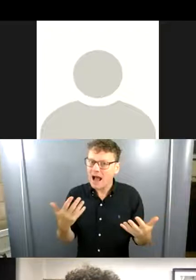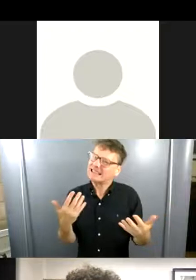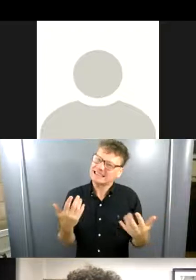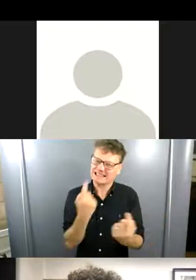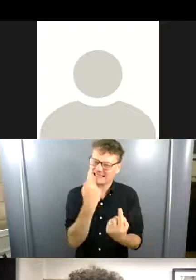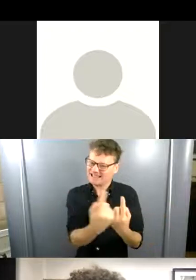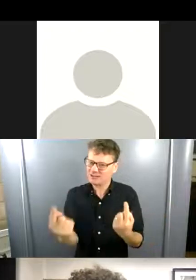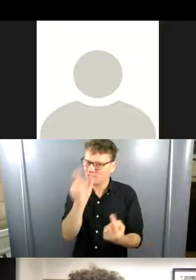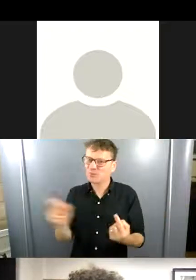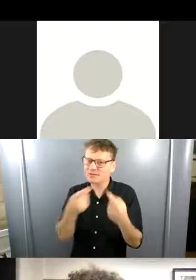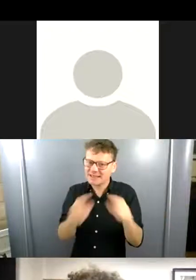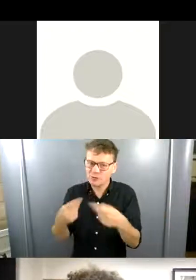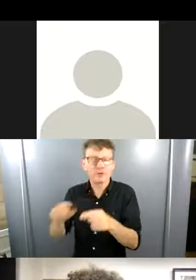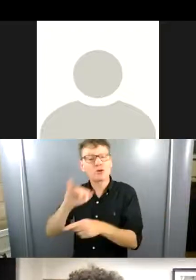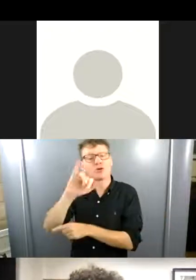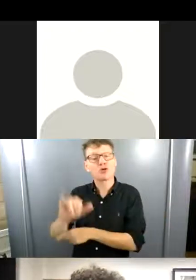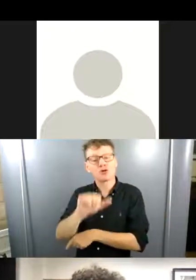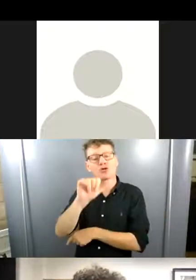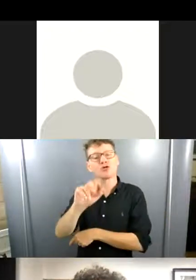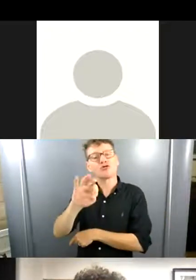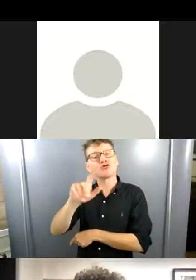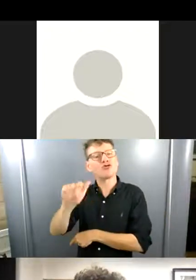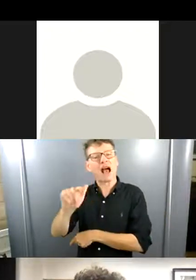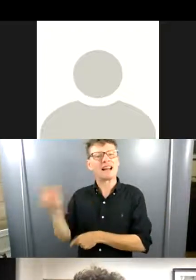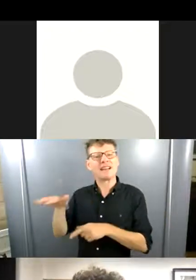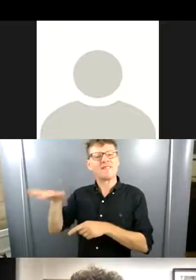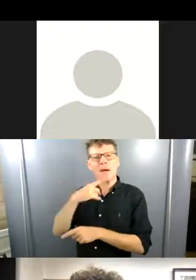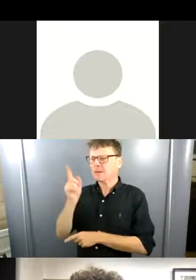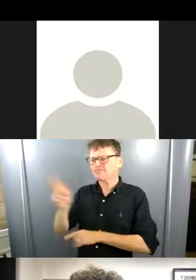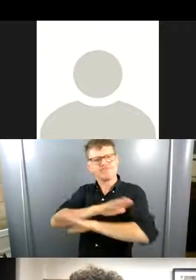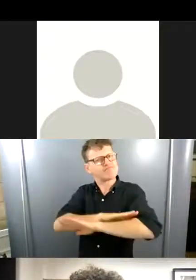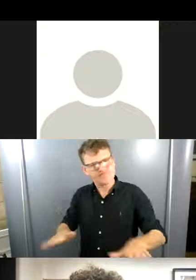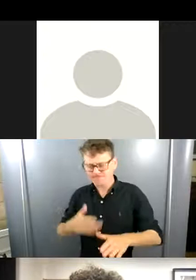actively told not to speak my own by her family they have a strong Kunwinjku identity and they